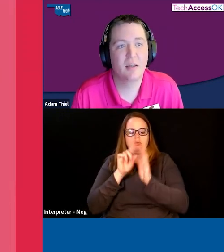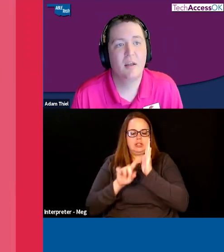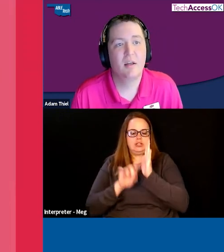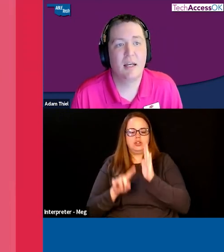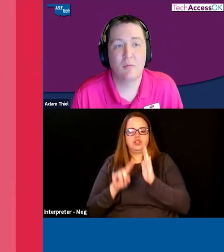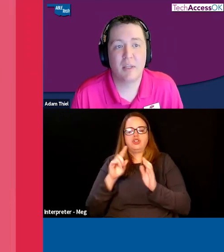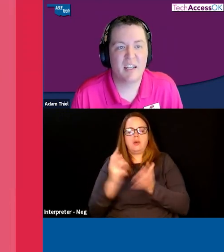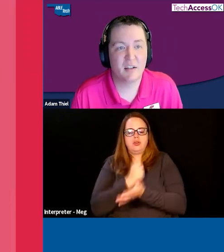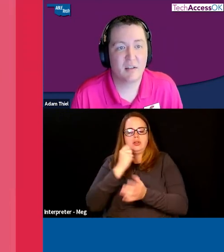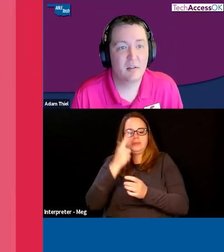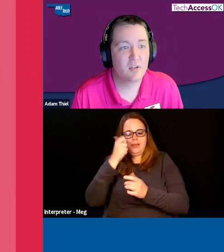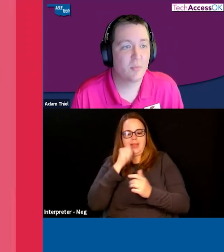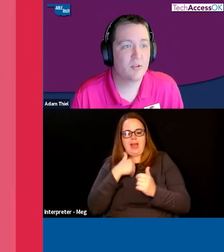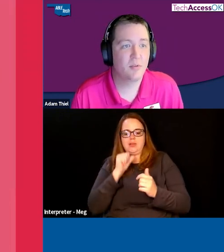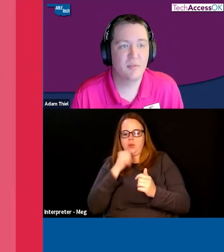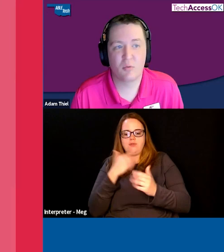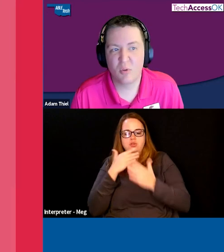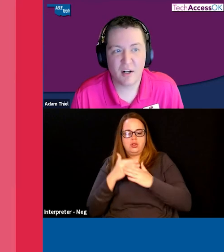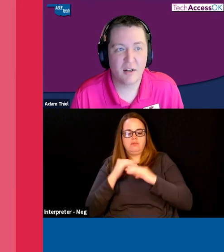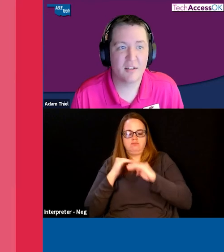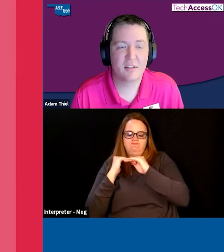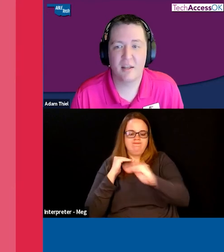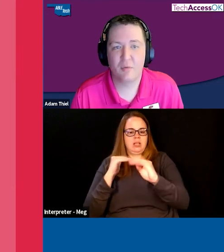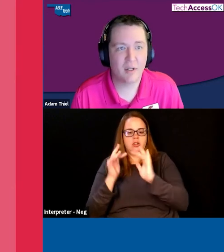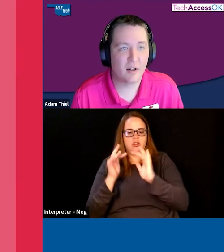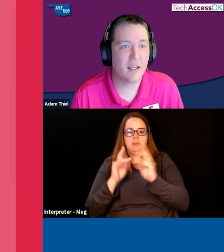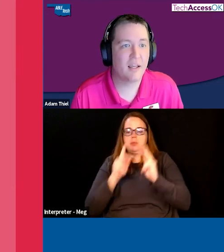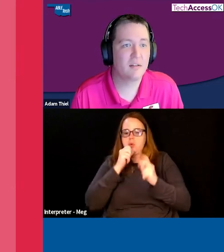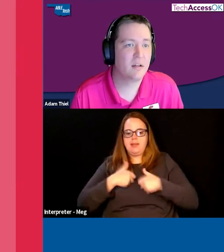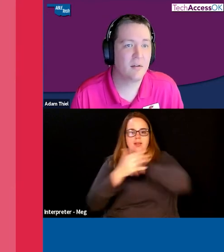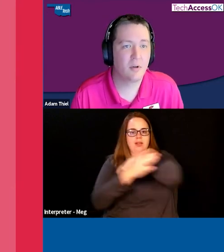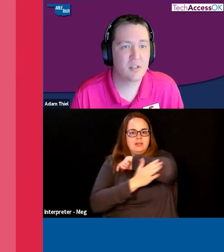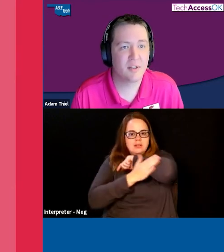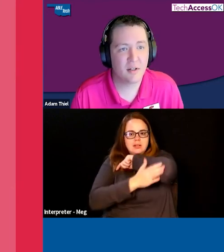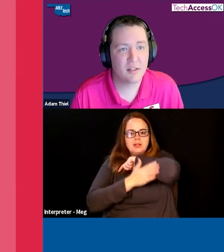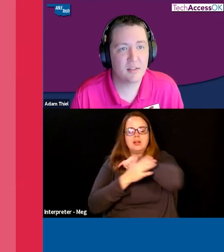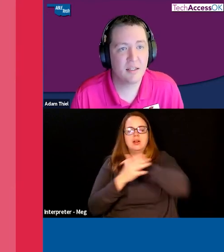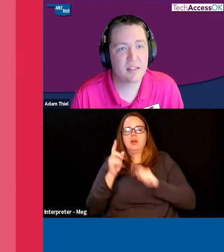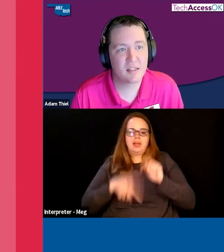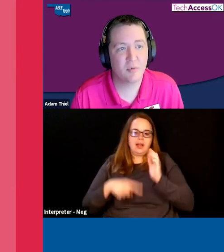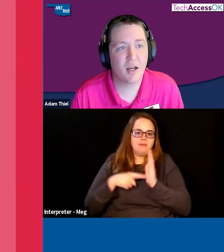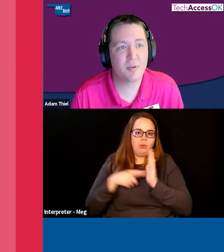related to consumers who live in rural areas, can't afford internet or experience inaccessible options